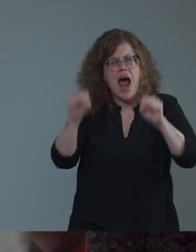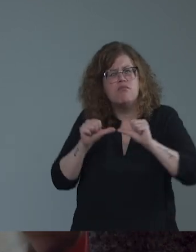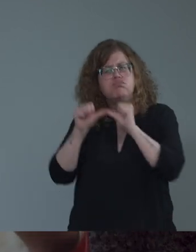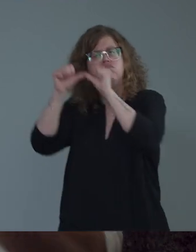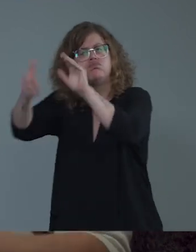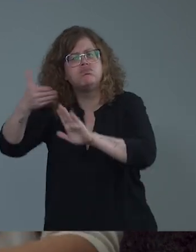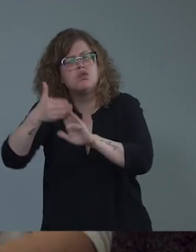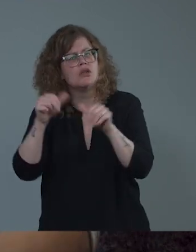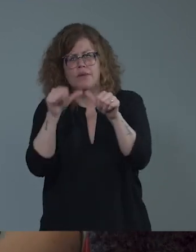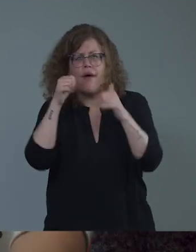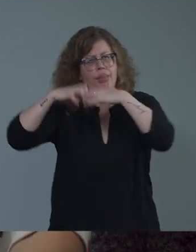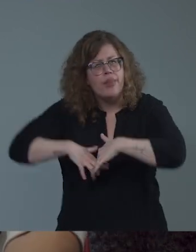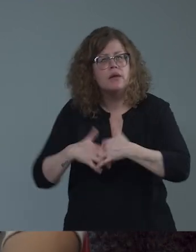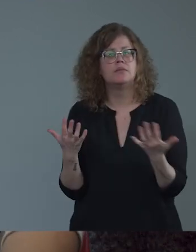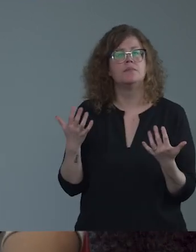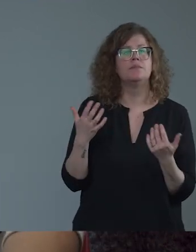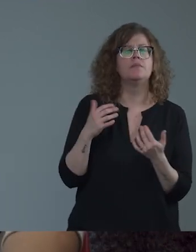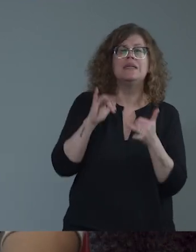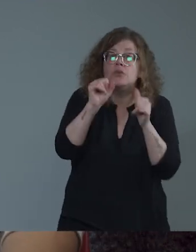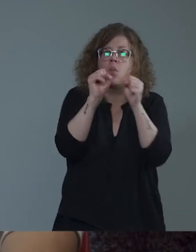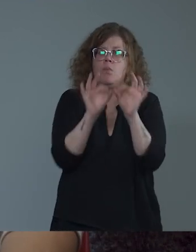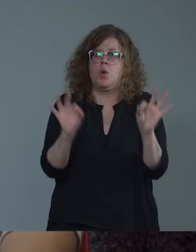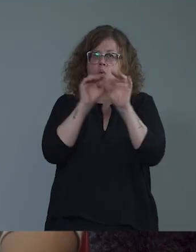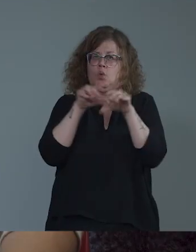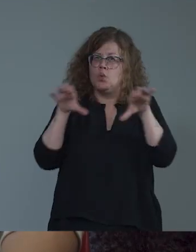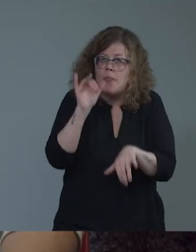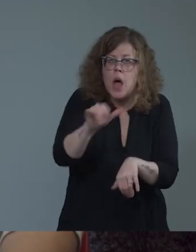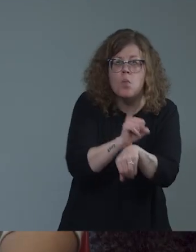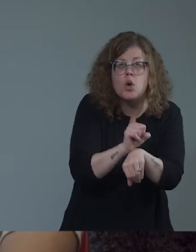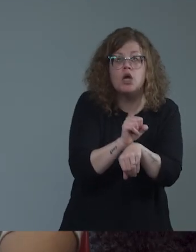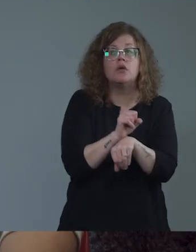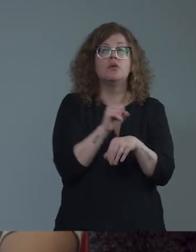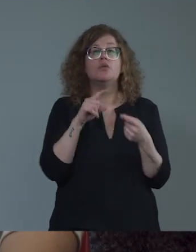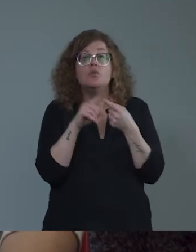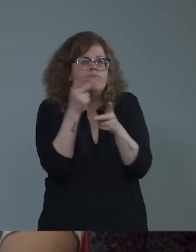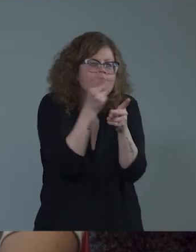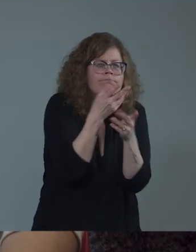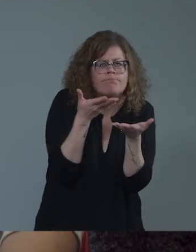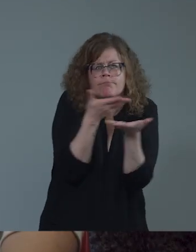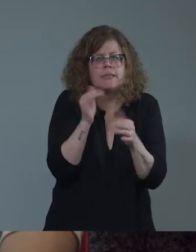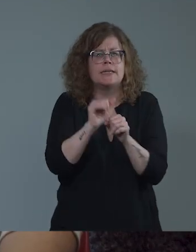Put in as much as possible and, you know, if you buy something off of Amazon, get the spec sheet